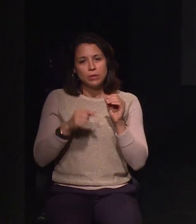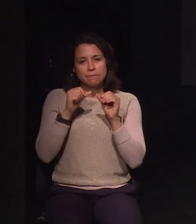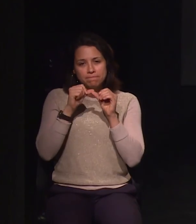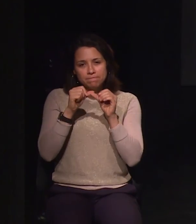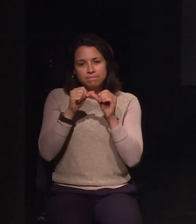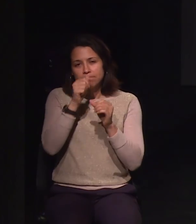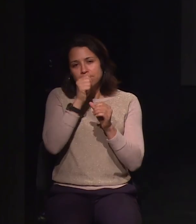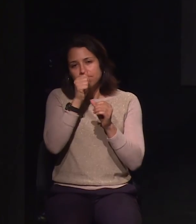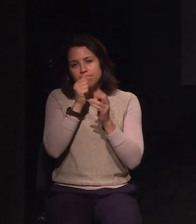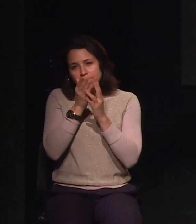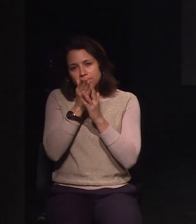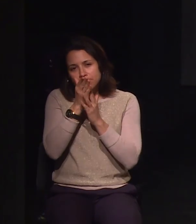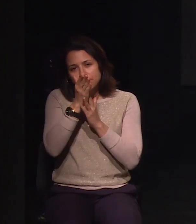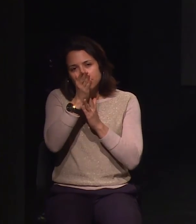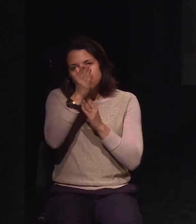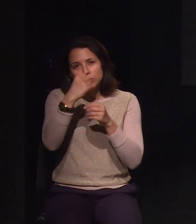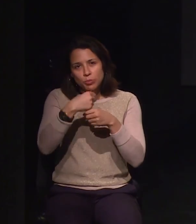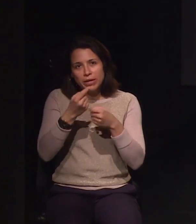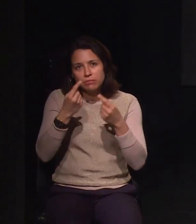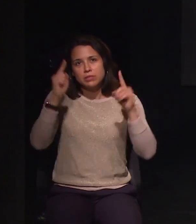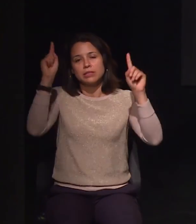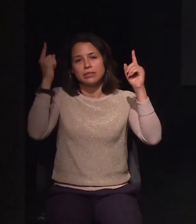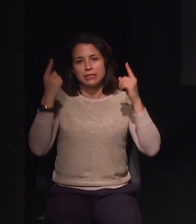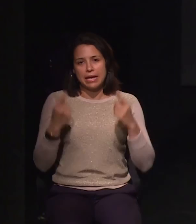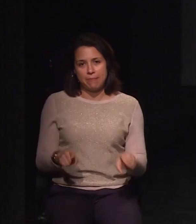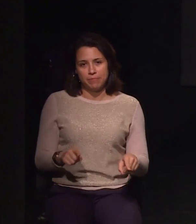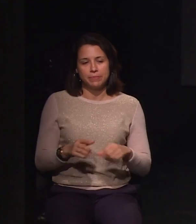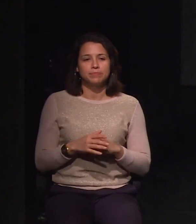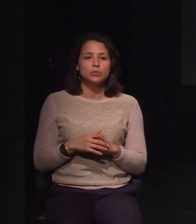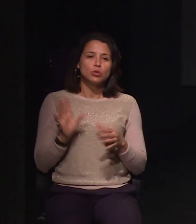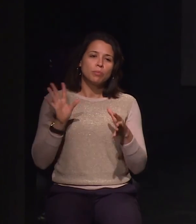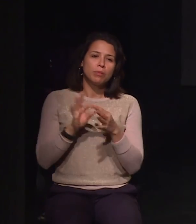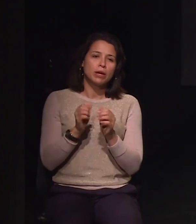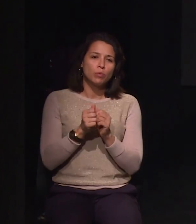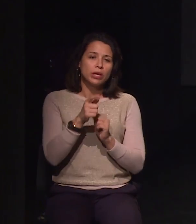values about what people are going to do or not do, and I think it’s up to all of us